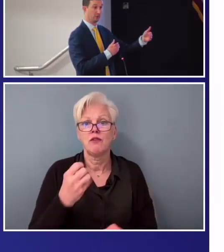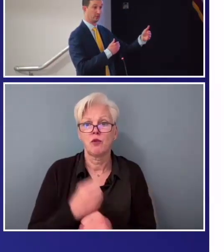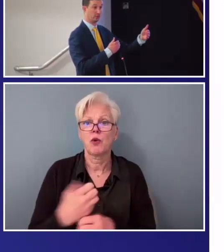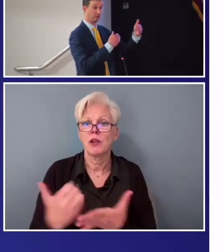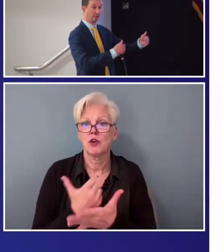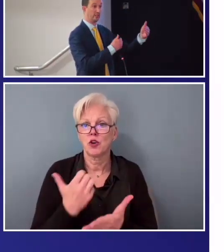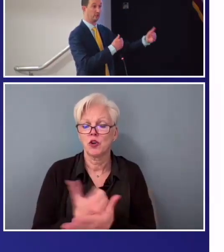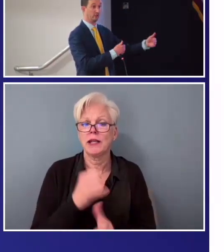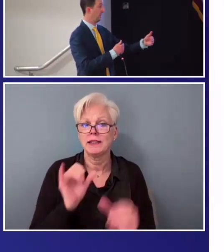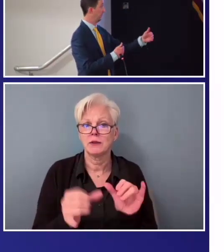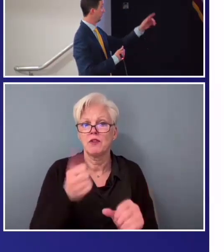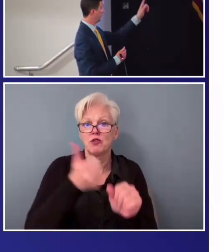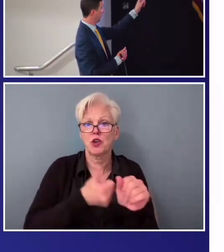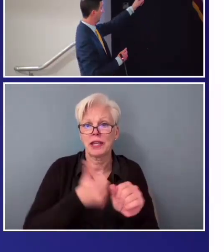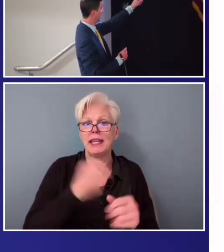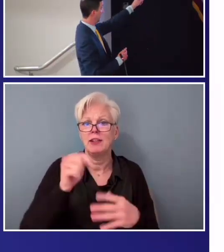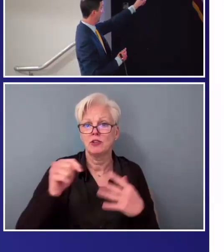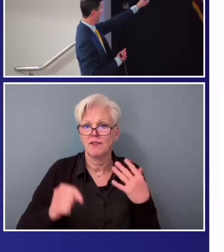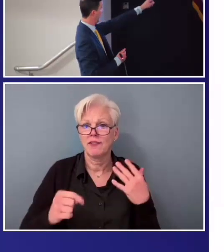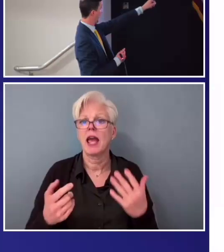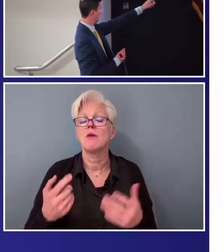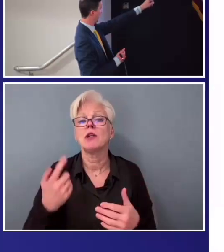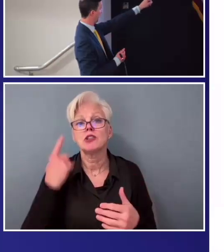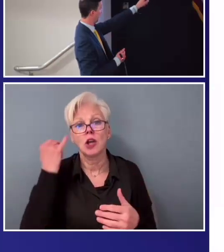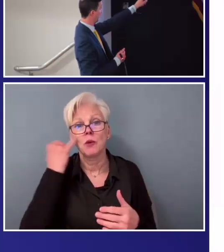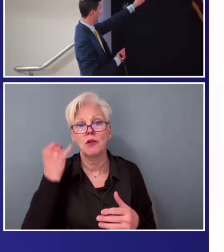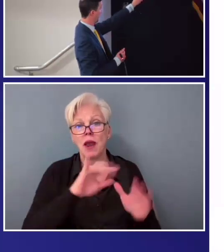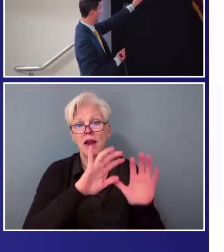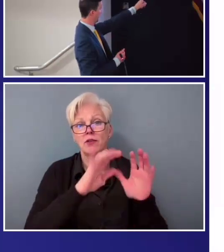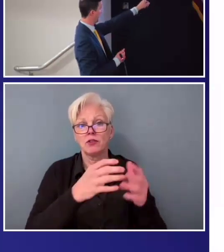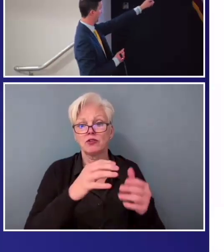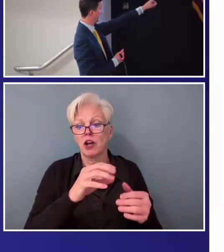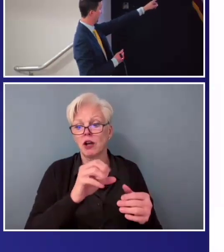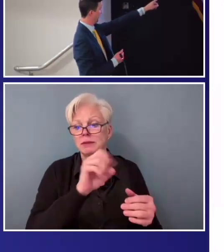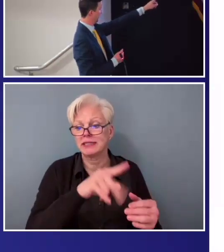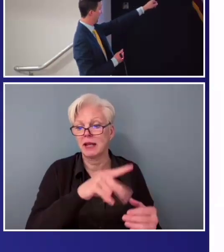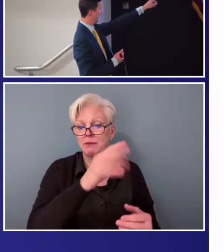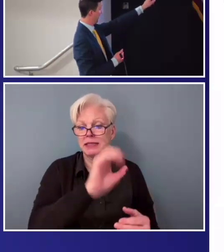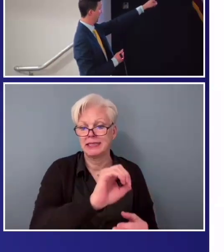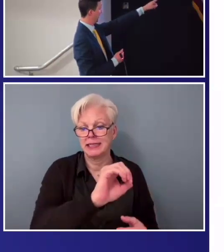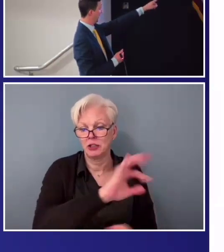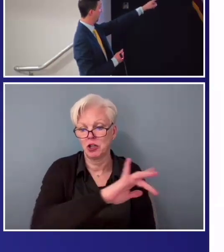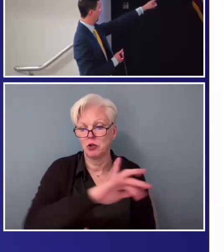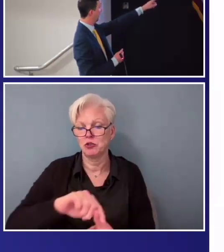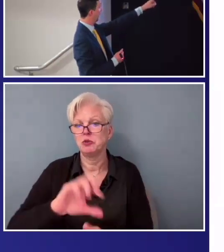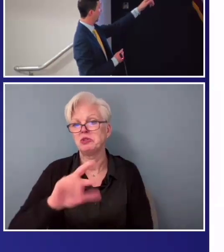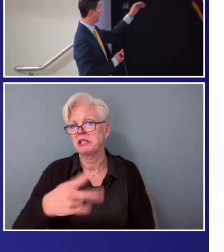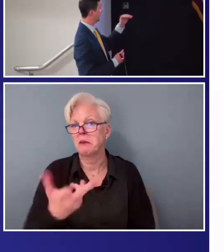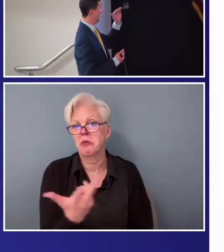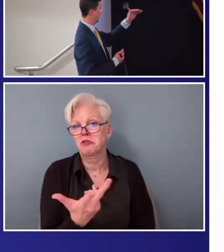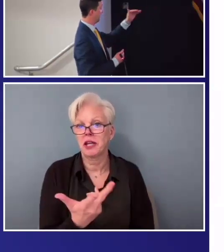metric for each of them. So let's say you had to aggregate from step zero to step three, we would say hey,